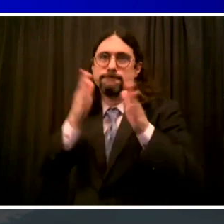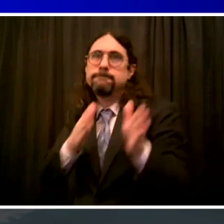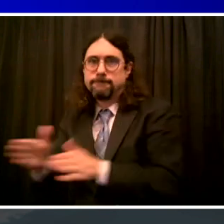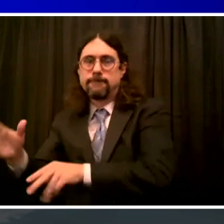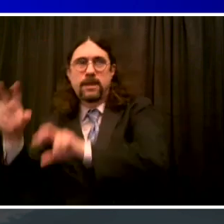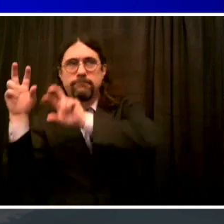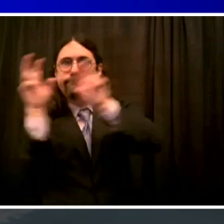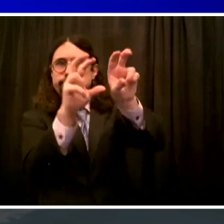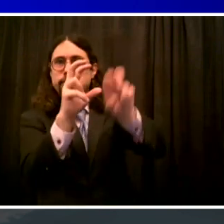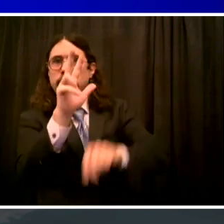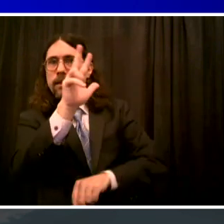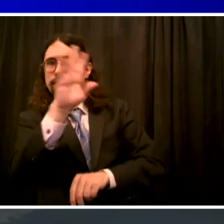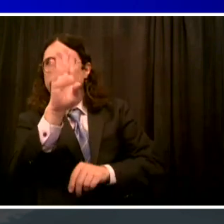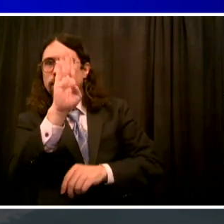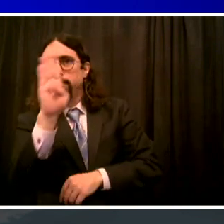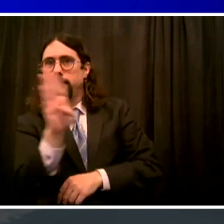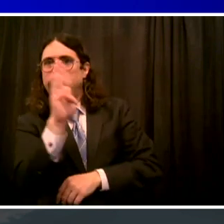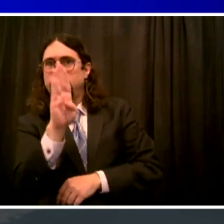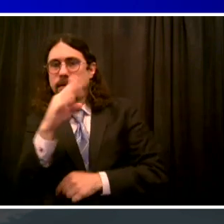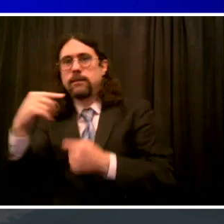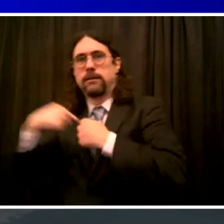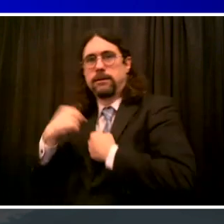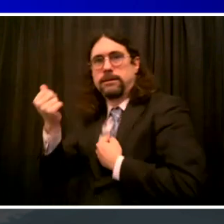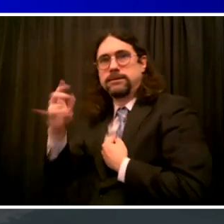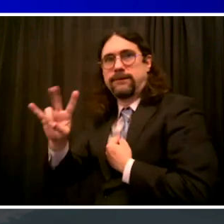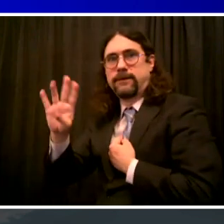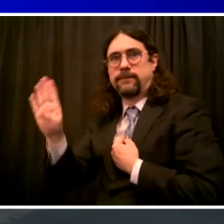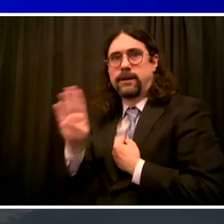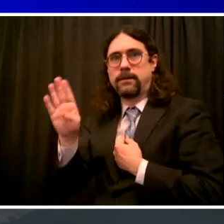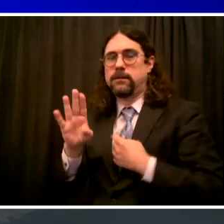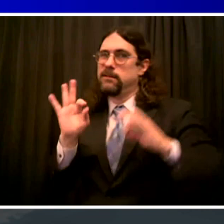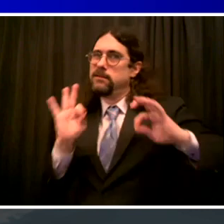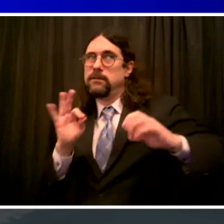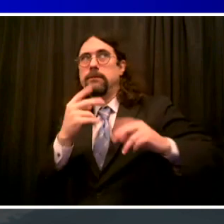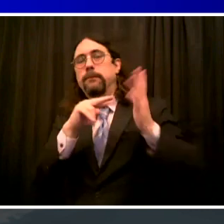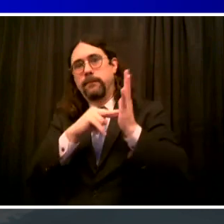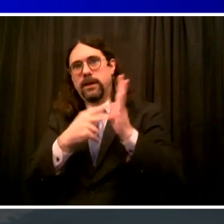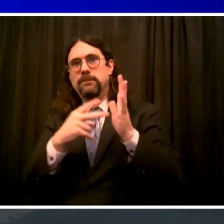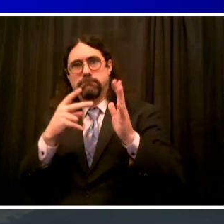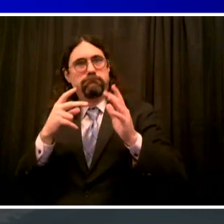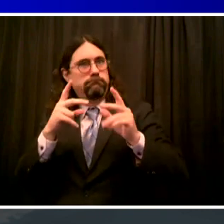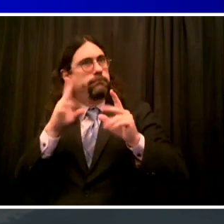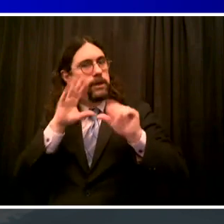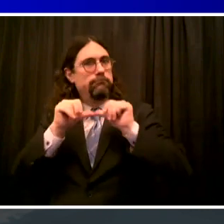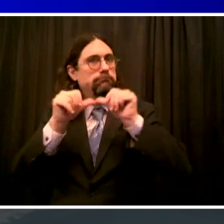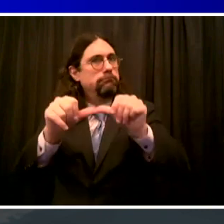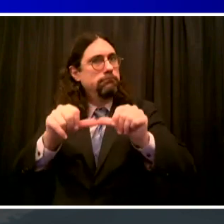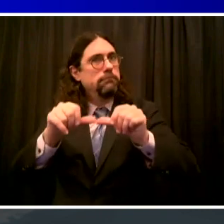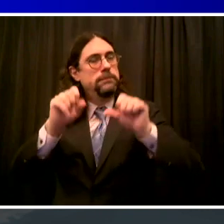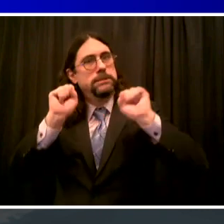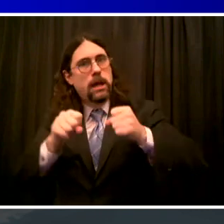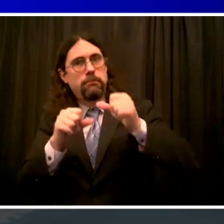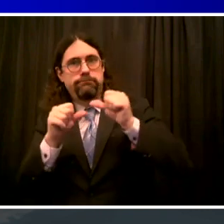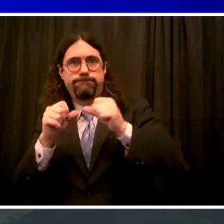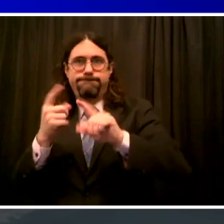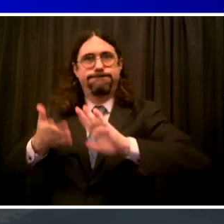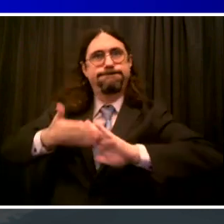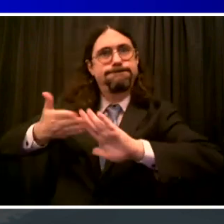CAN'T BE WHOLE. THAT $34 BILLION FOR NEW YORK STATE, A HUGE STEP FOR MAKING THE STATE WHOLE SO WE CAN BE